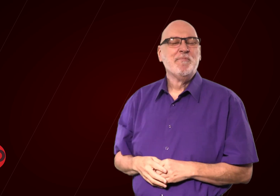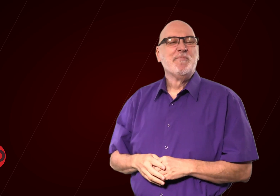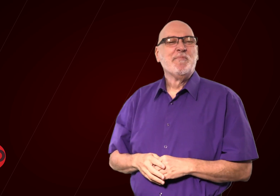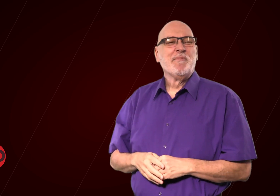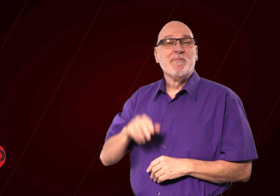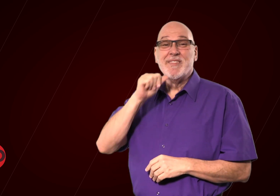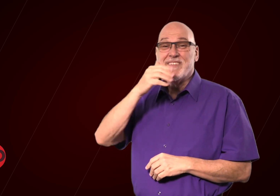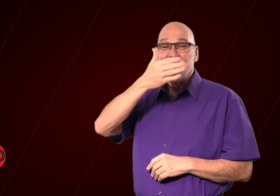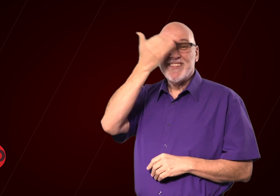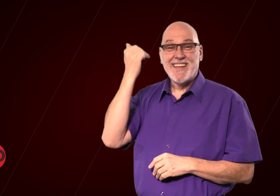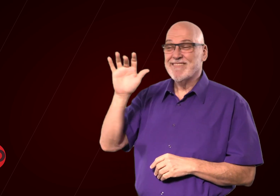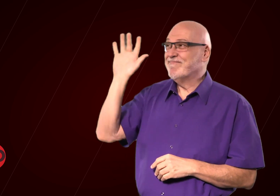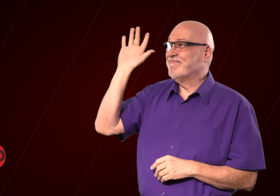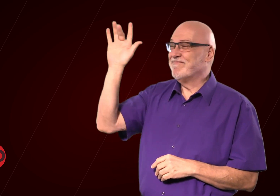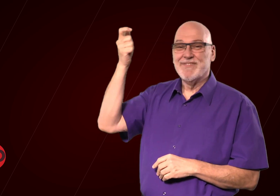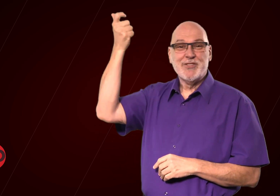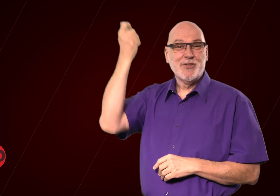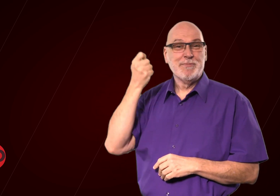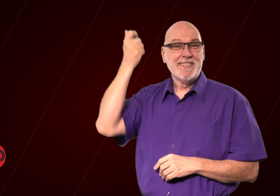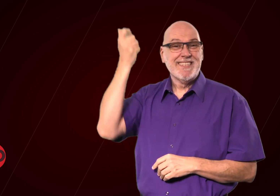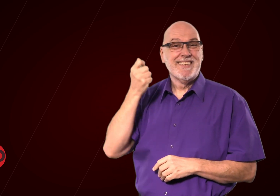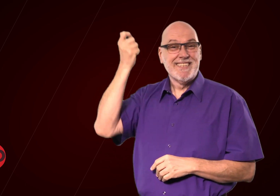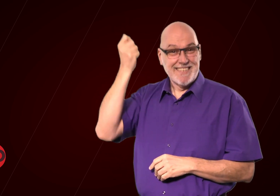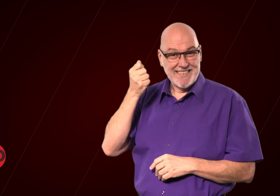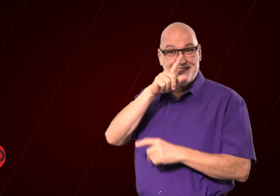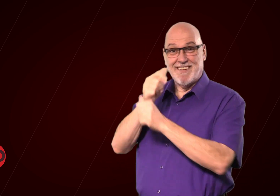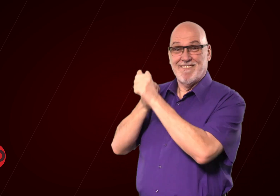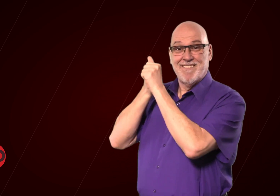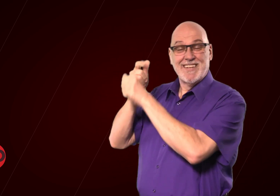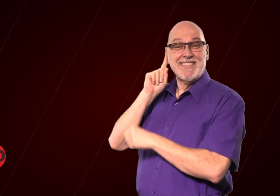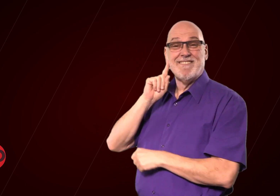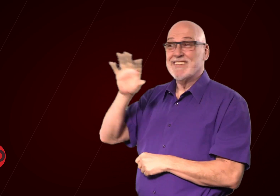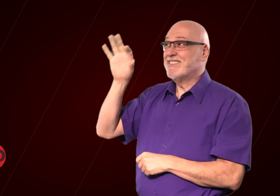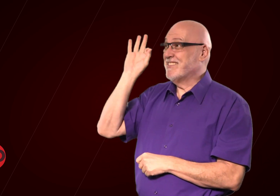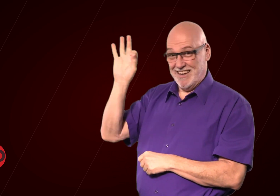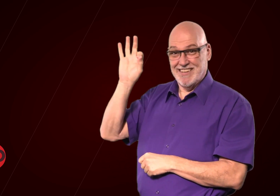Don't forget to subscribe, like, and follow DeafDots